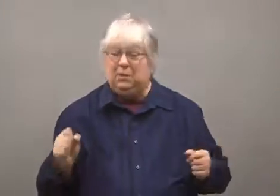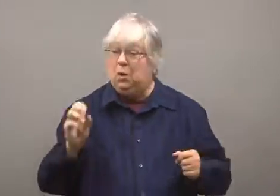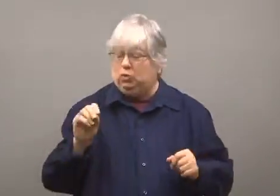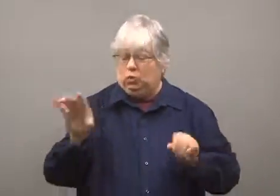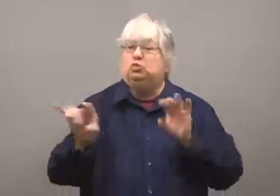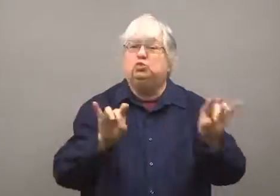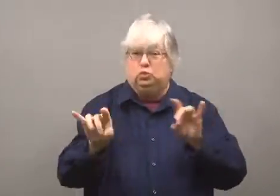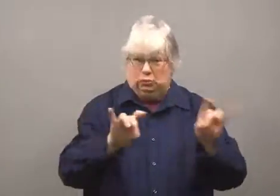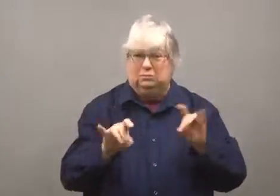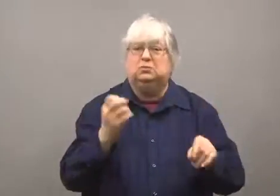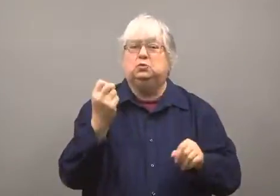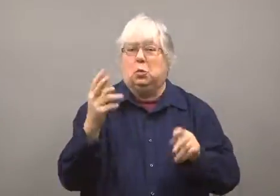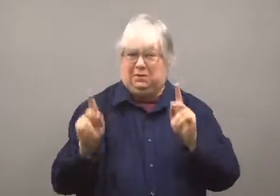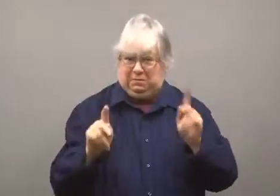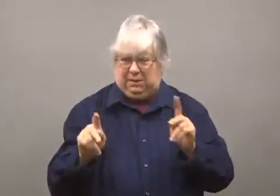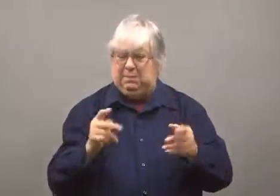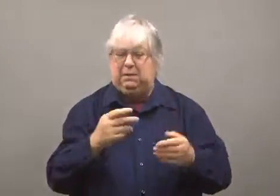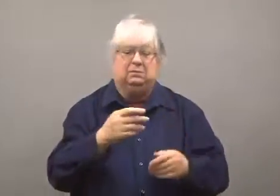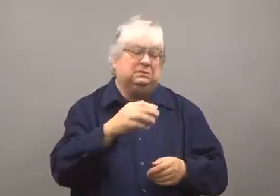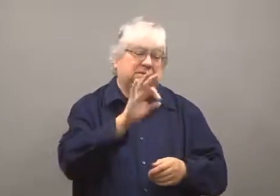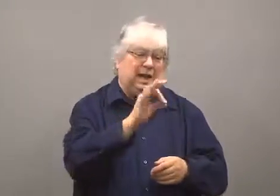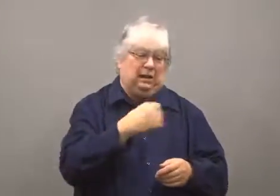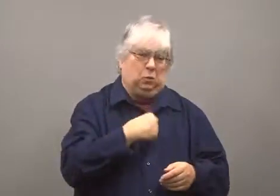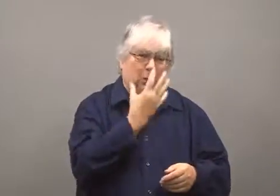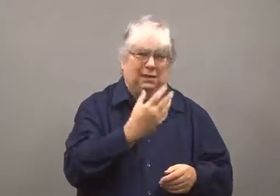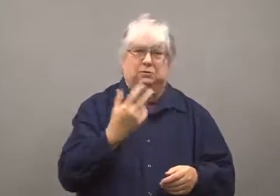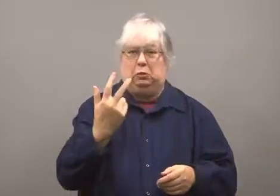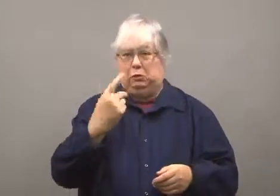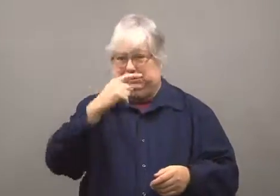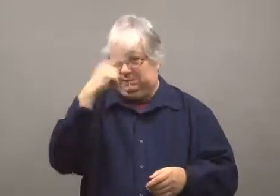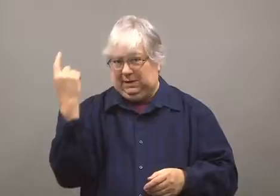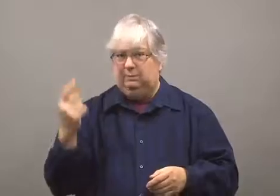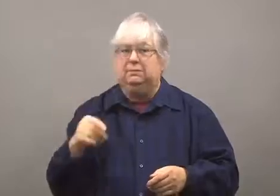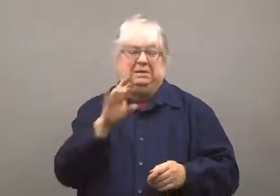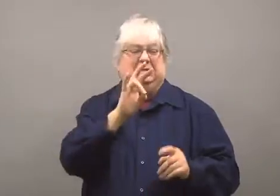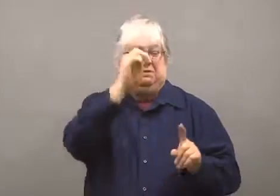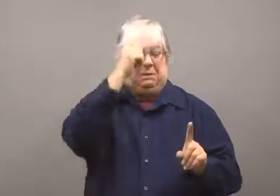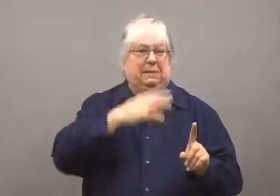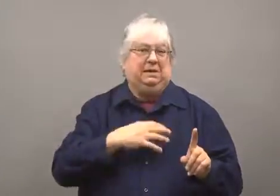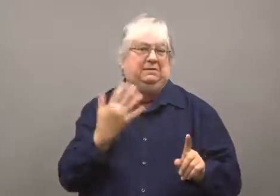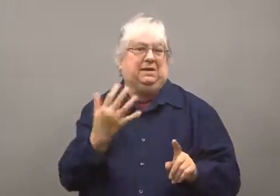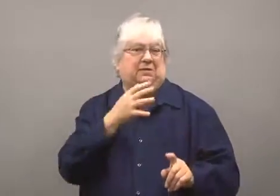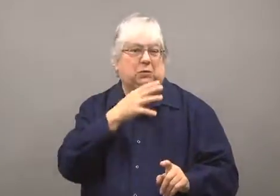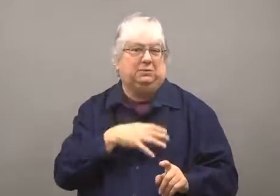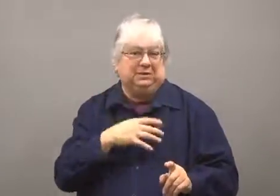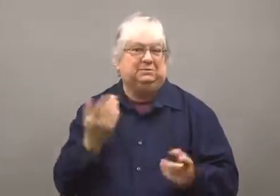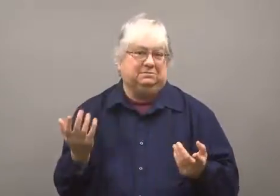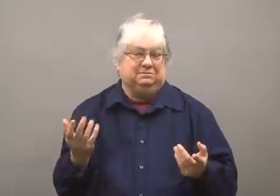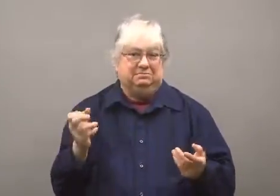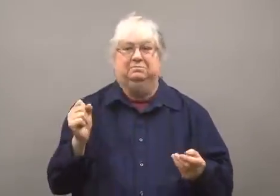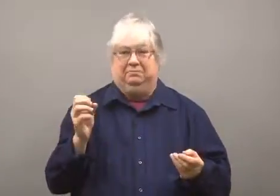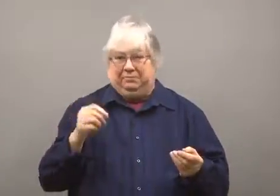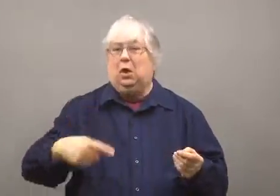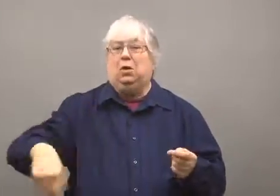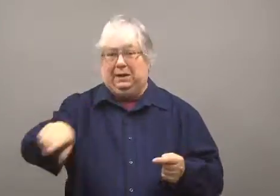12 people were chosen, nine were white, three were black. There were seven men and five women.